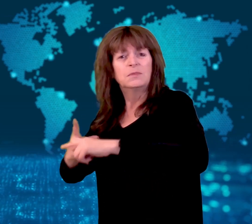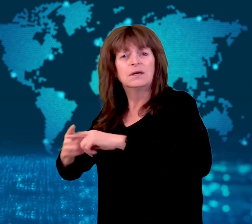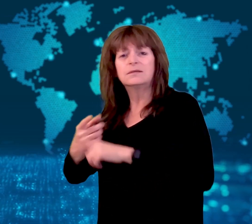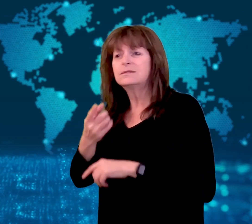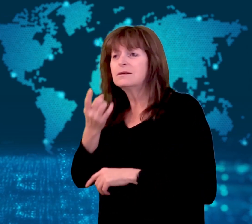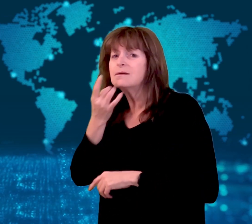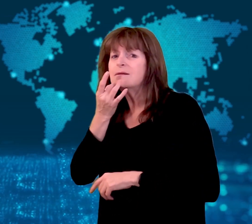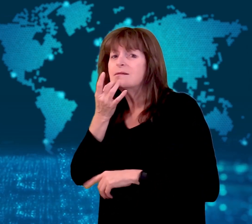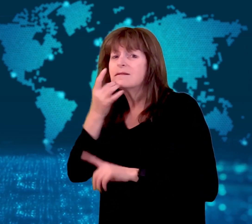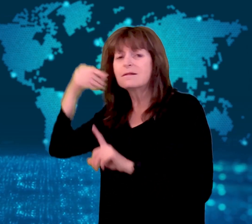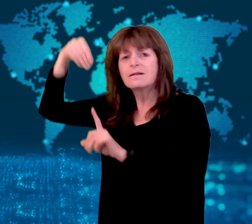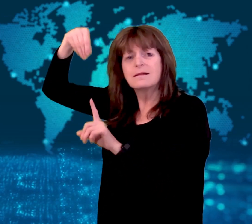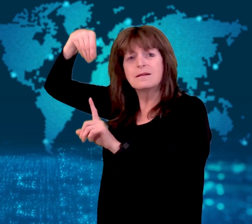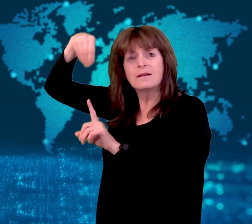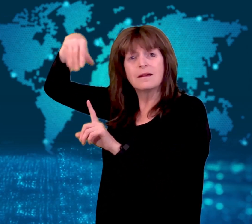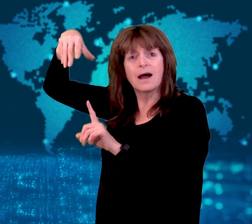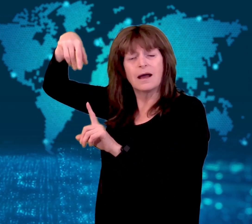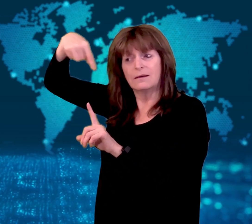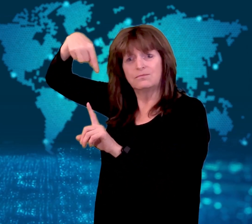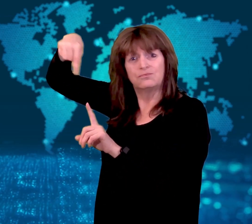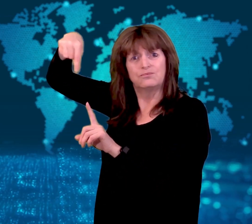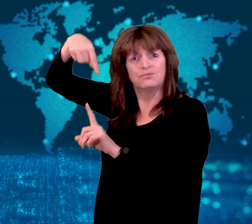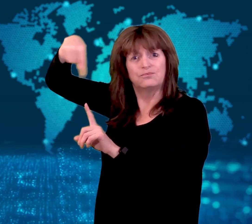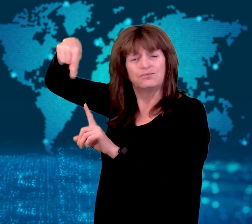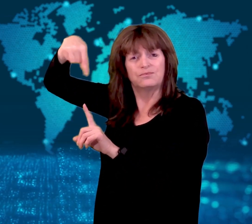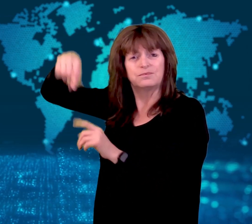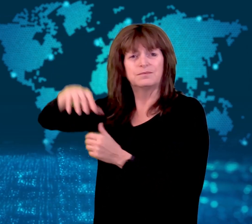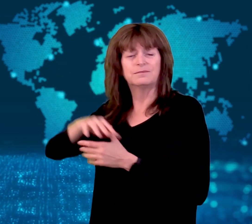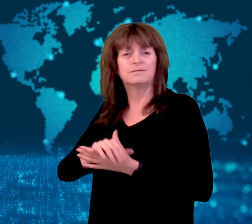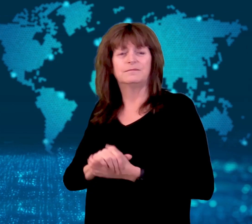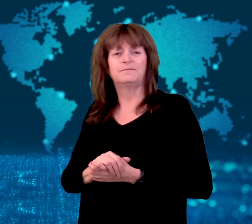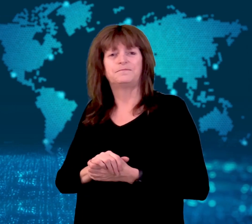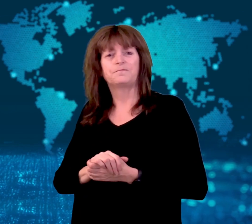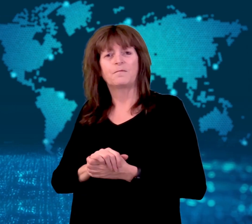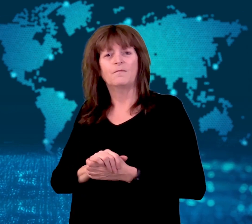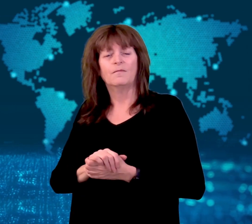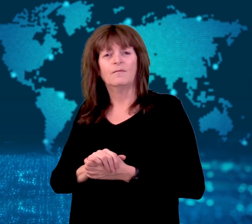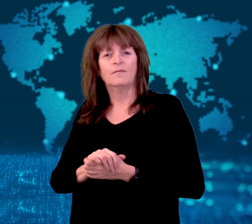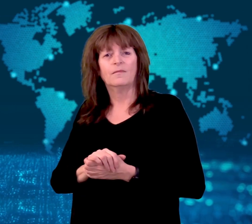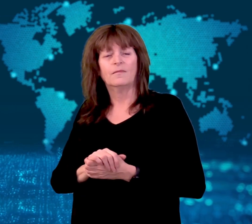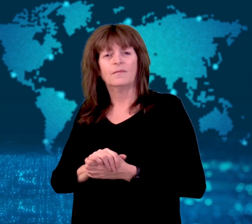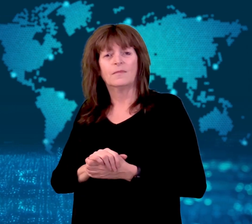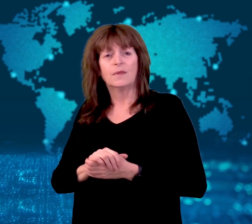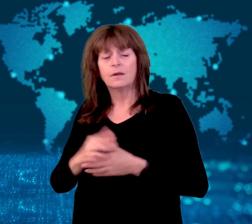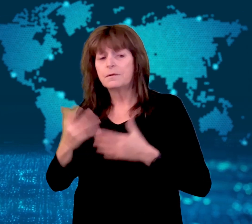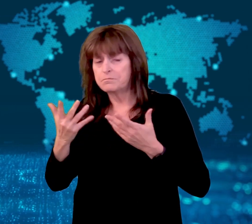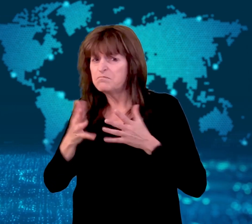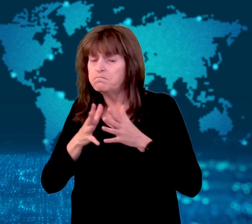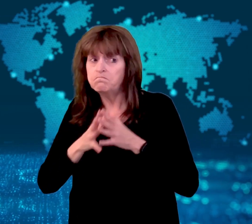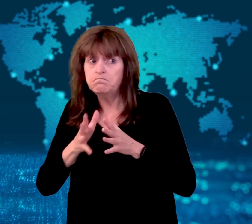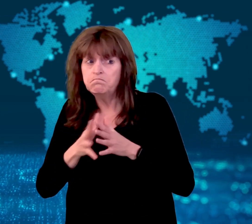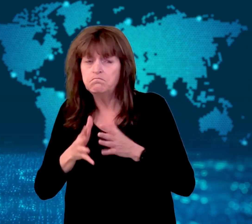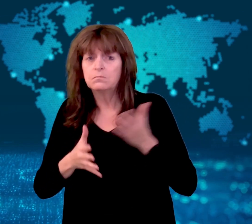Reportedly, troops searched for weapons in the area,